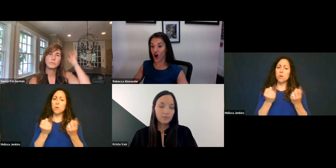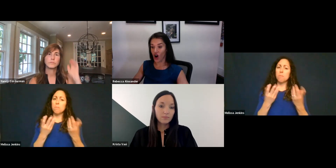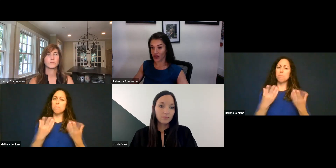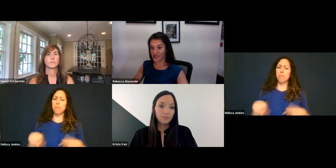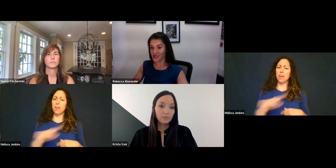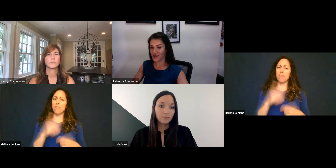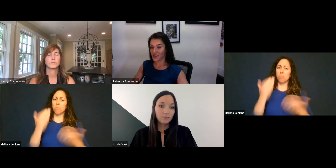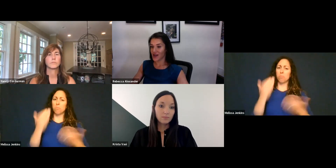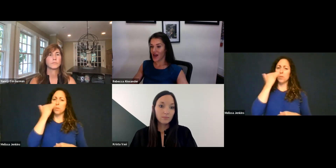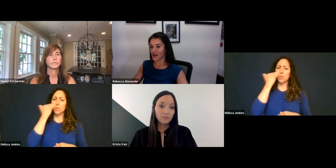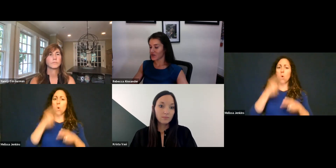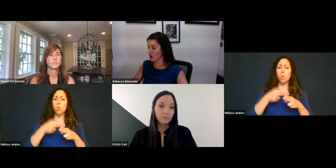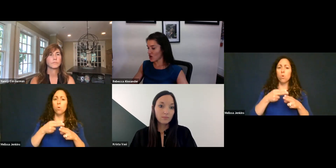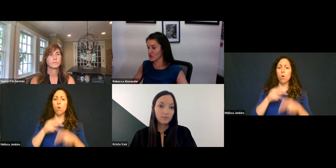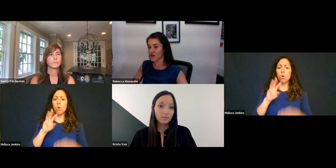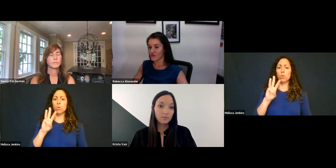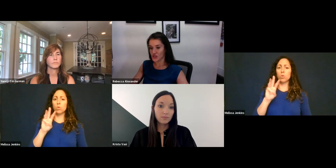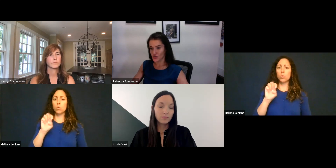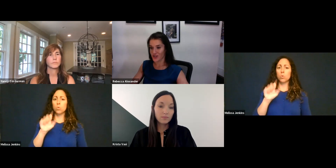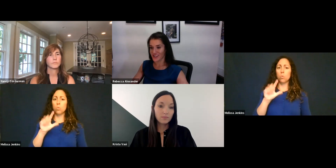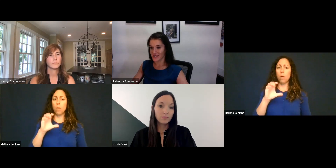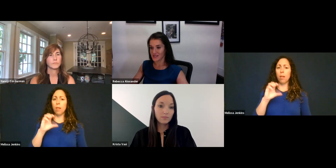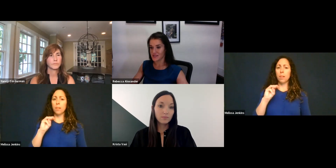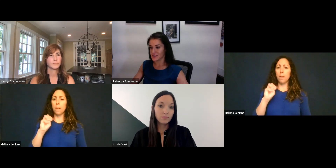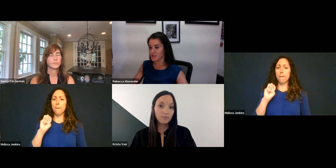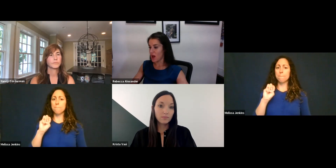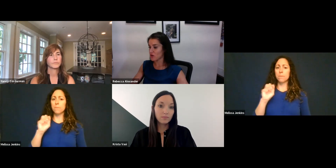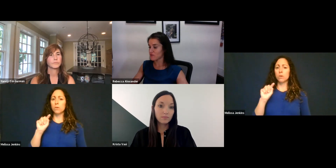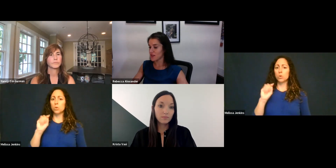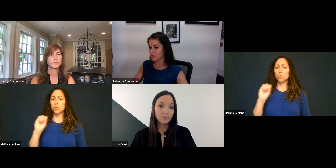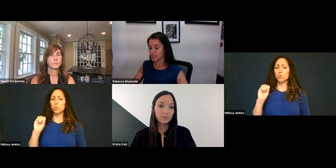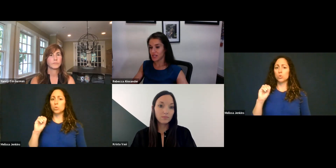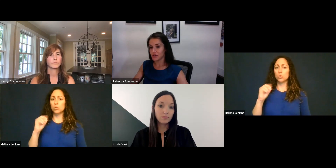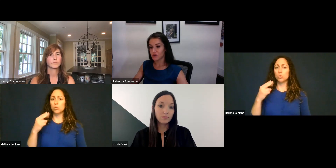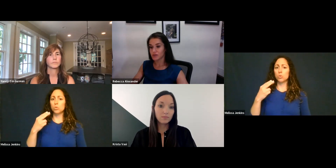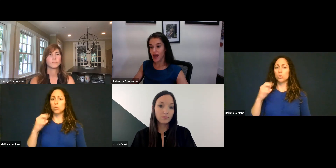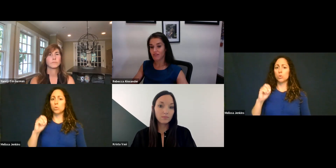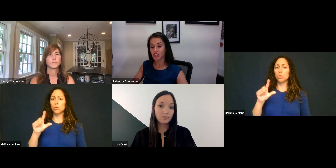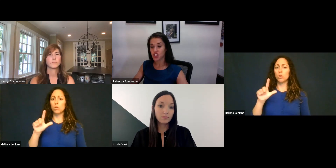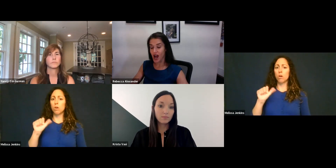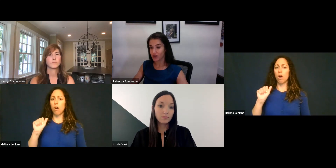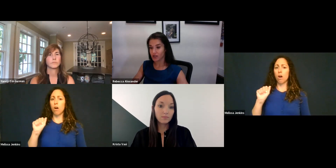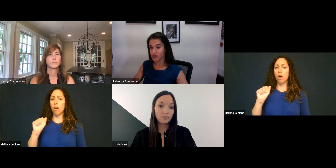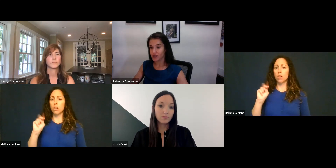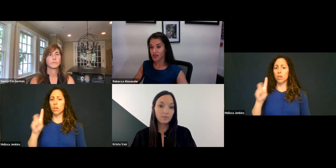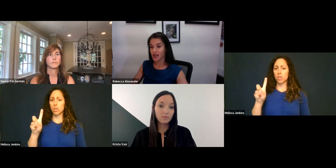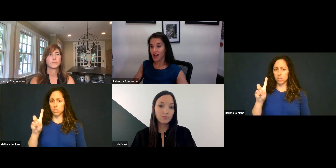to Holland. And long of the short is, it's about a family having a child.